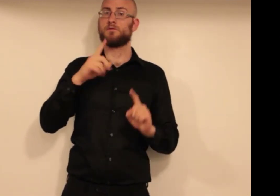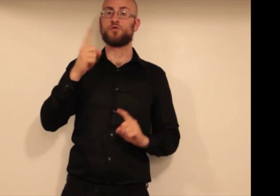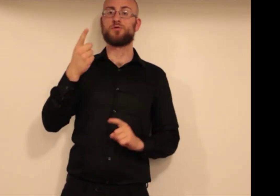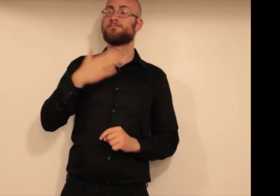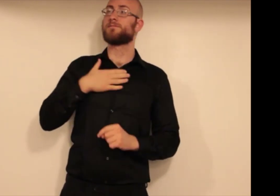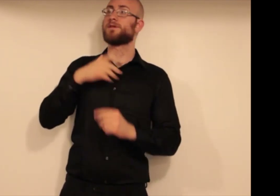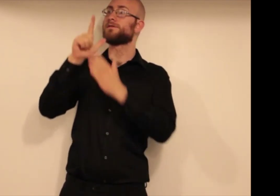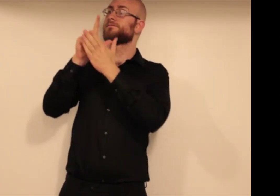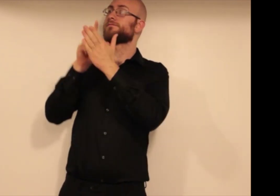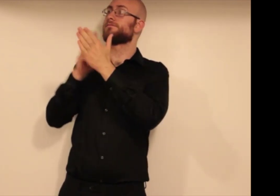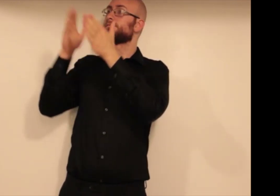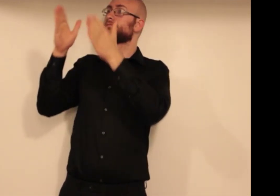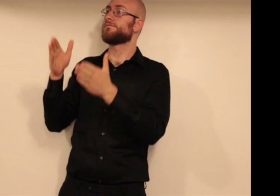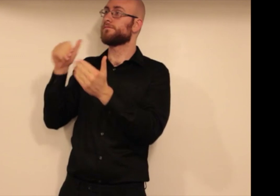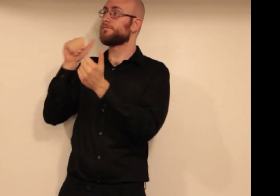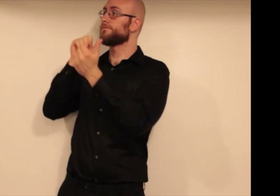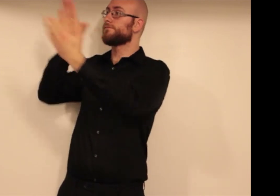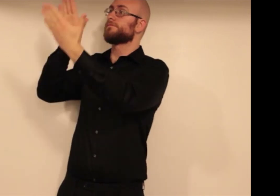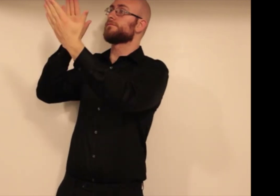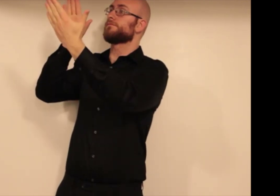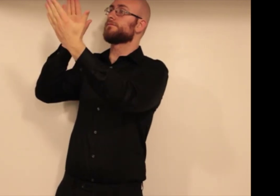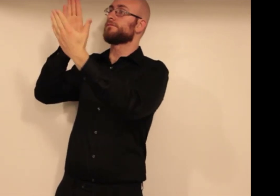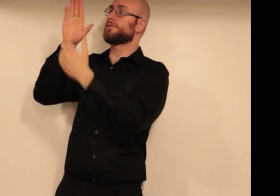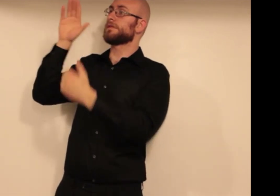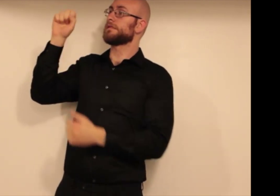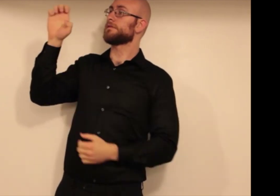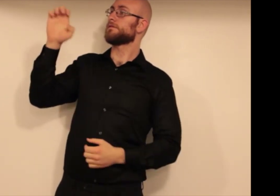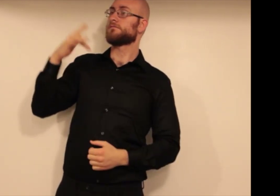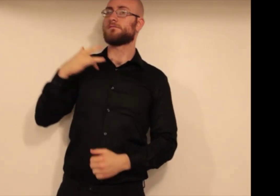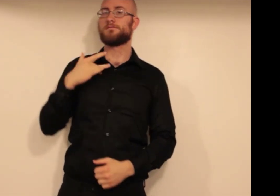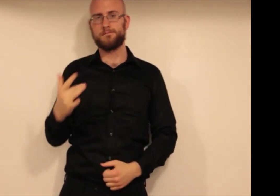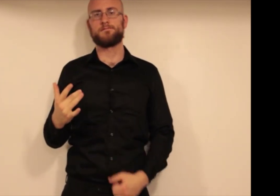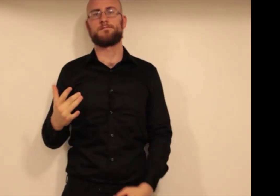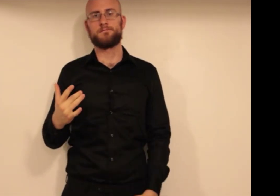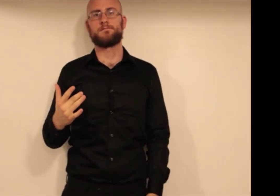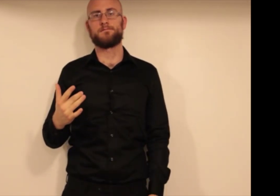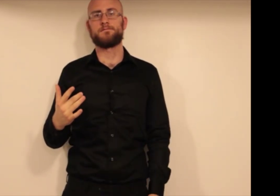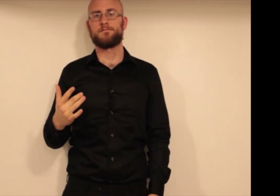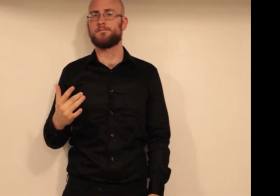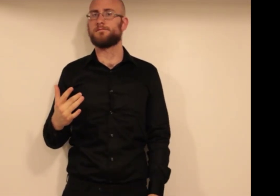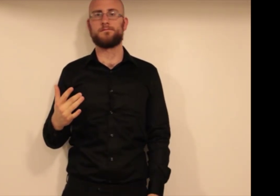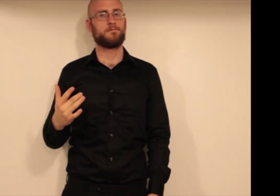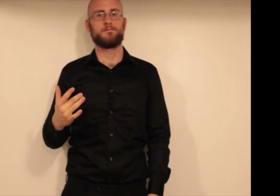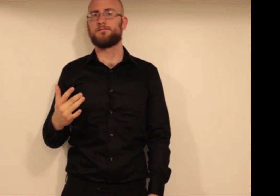That was just my attorney and his way of approaching the case.